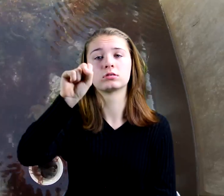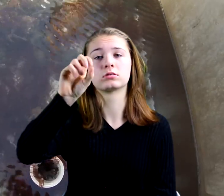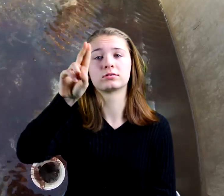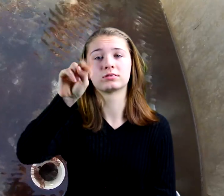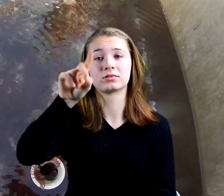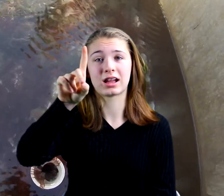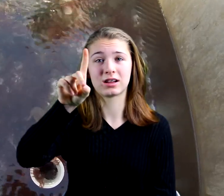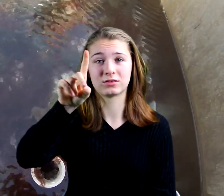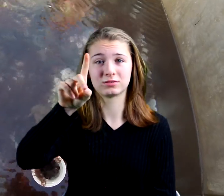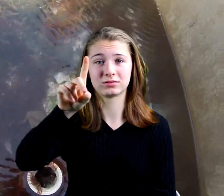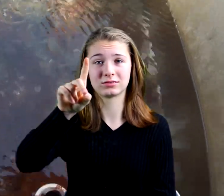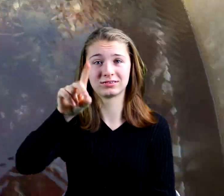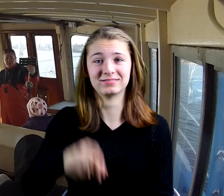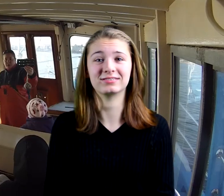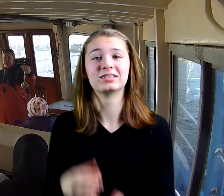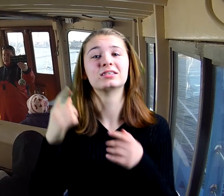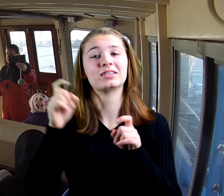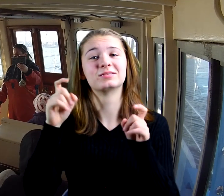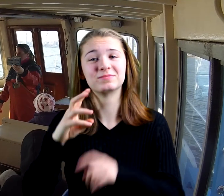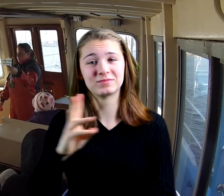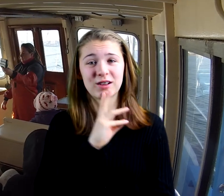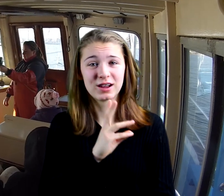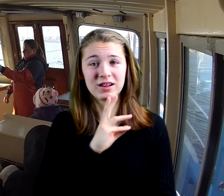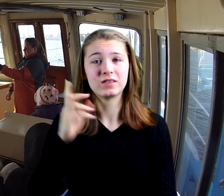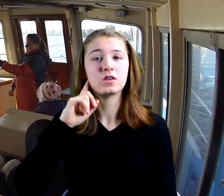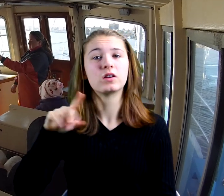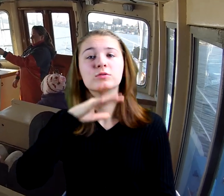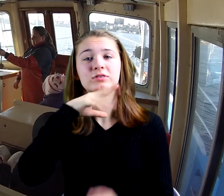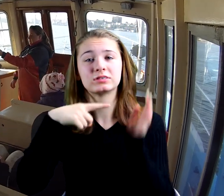testing the waters for pollution samples, using